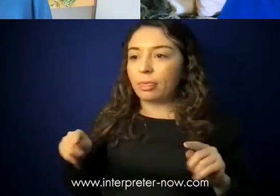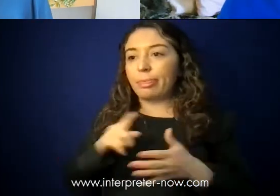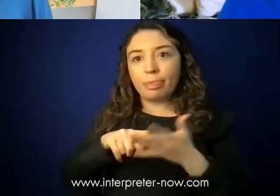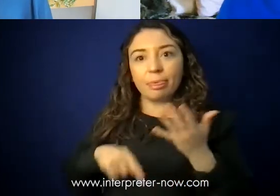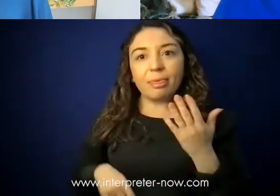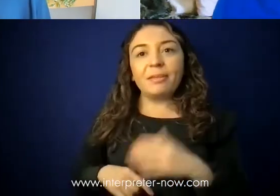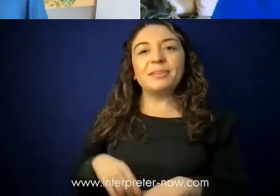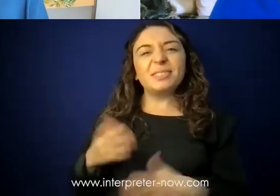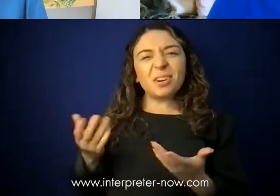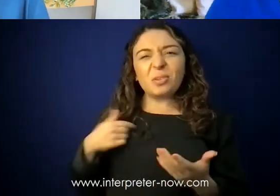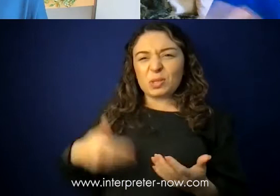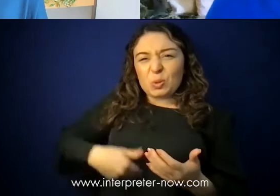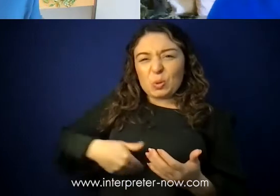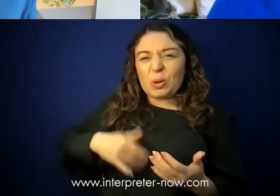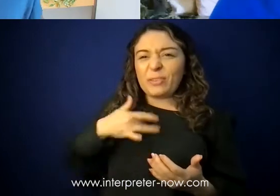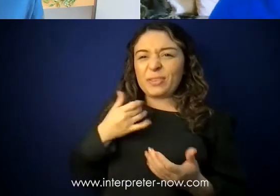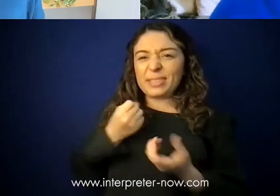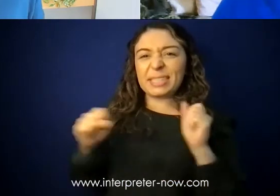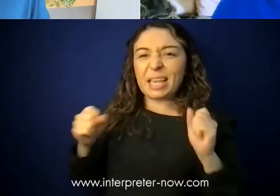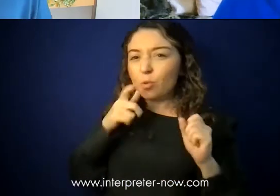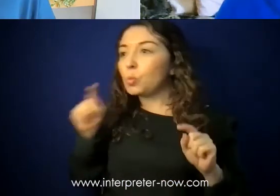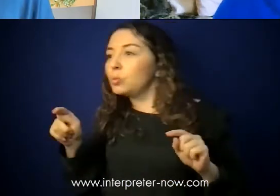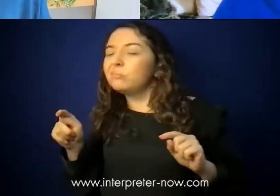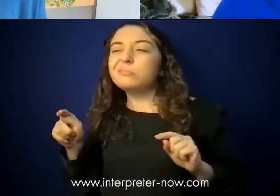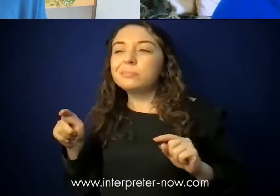knowing of whether we feel safe with this person.